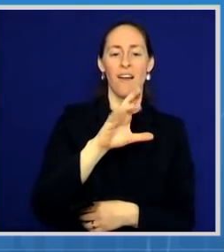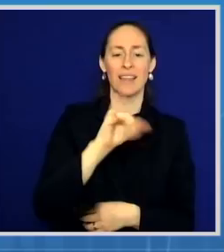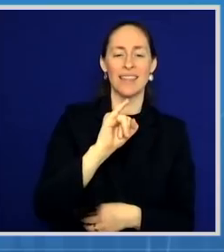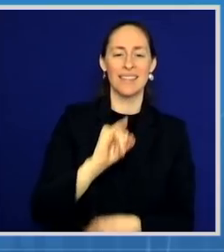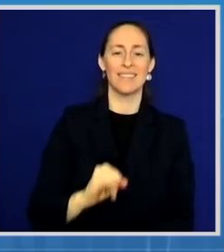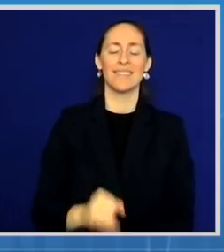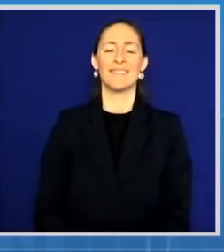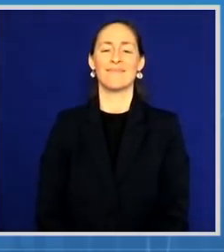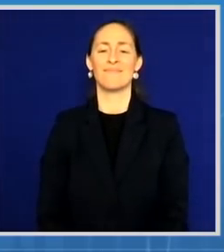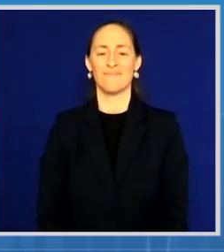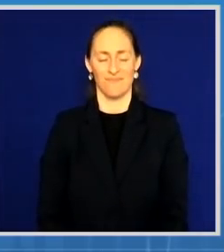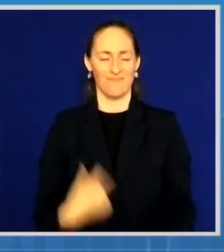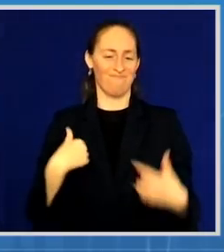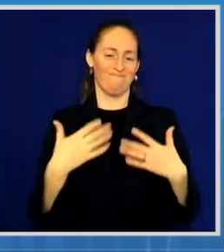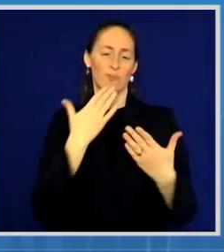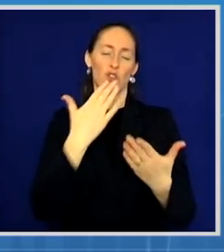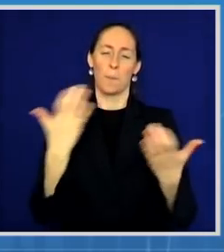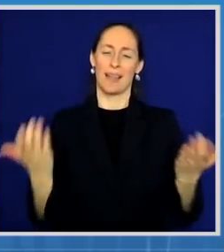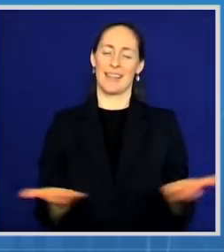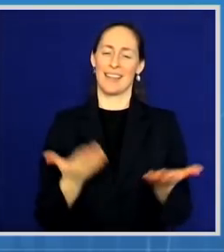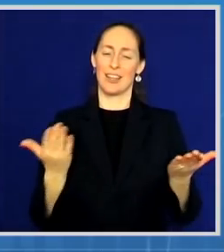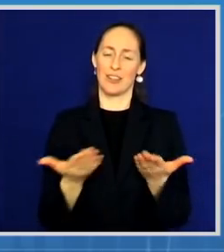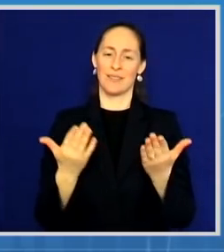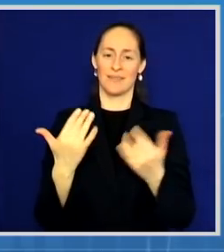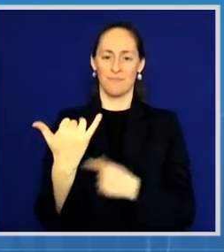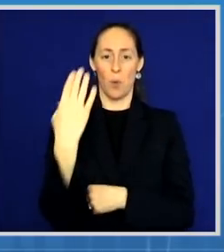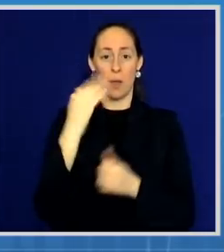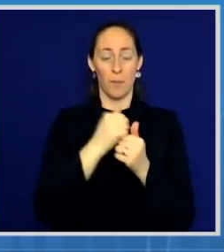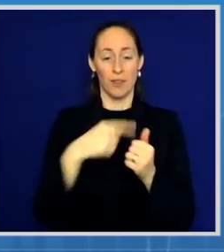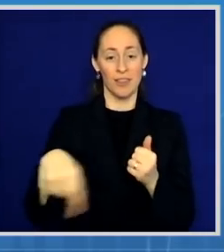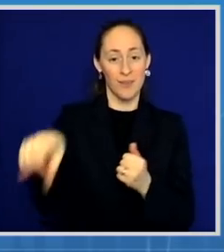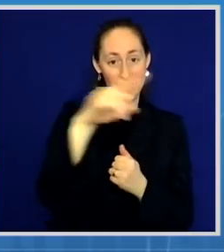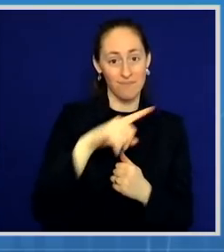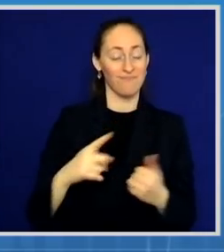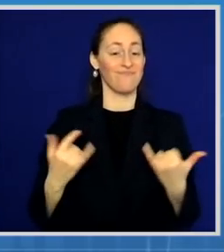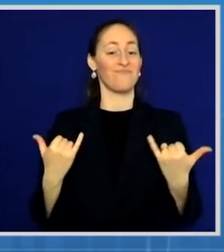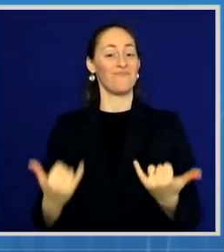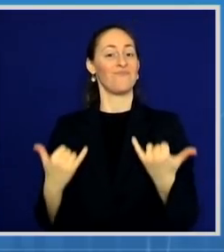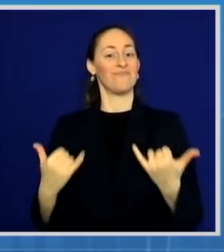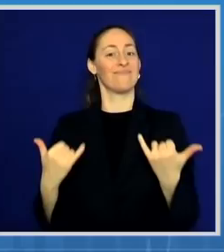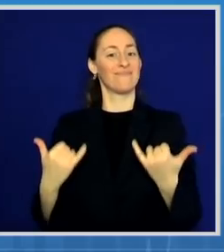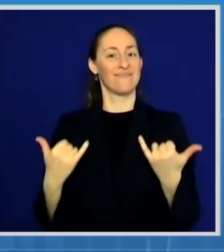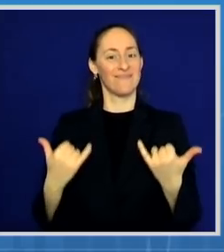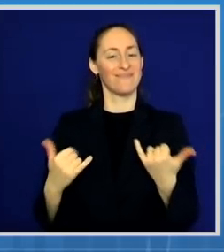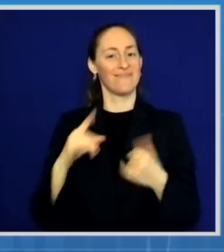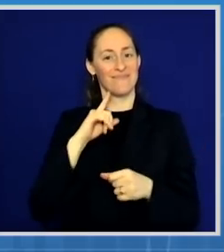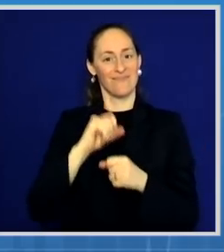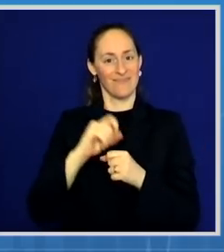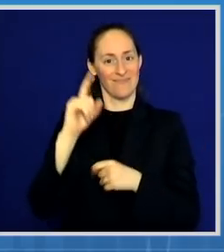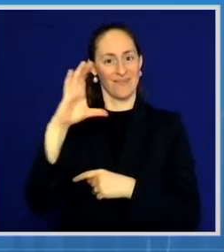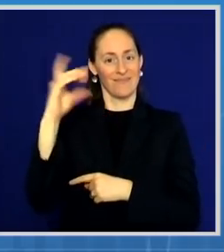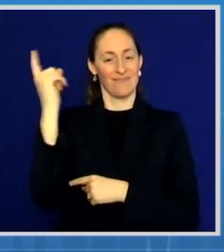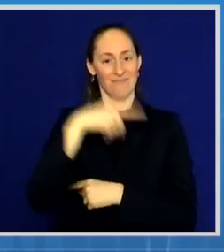As we pass our 100 days and mark and mark over 143 million people who are vaccine with the least one dose,